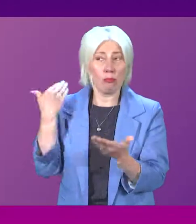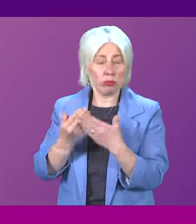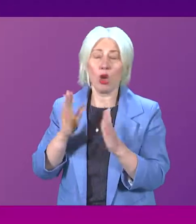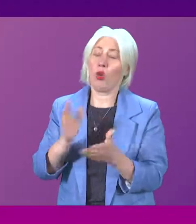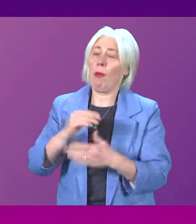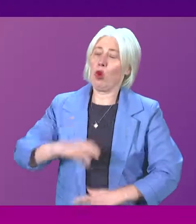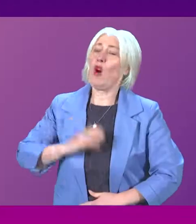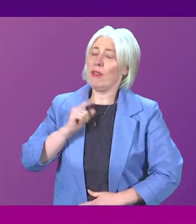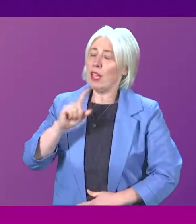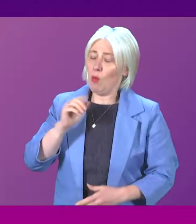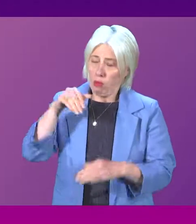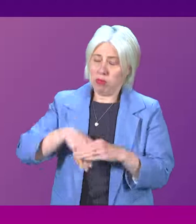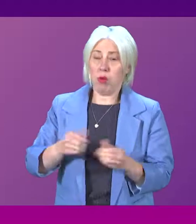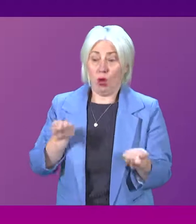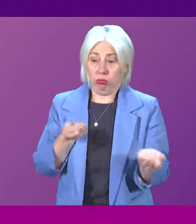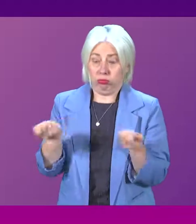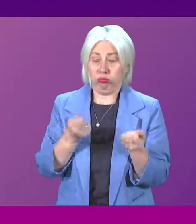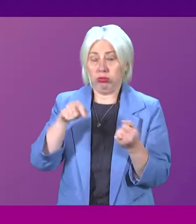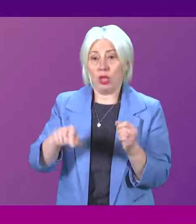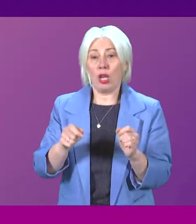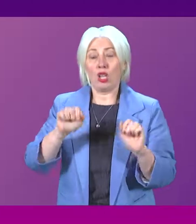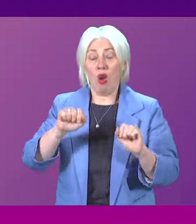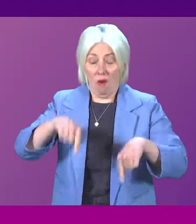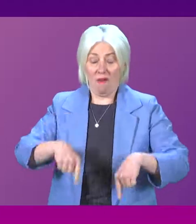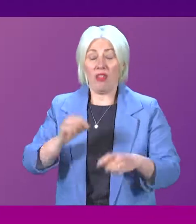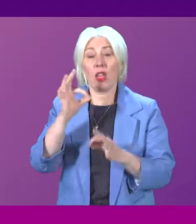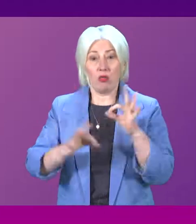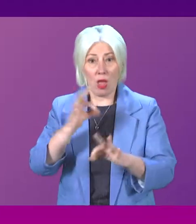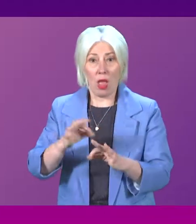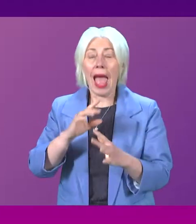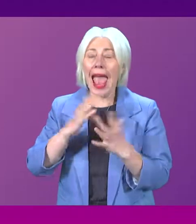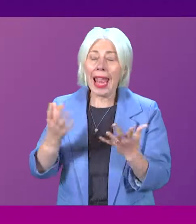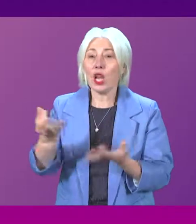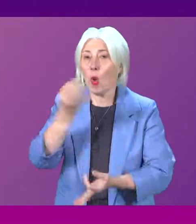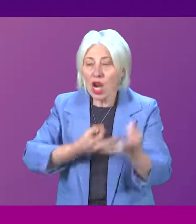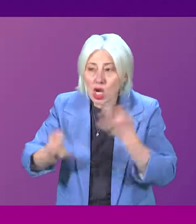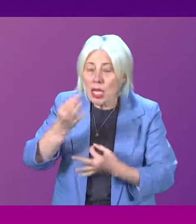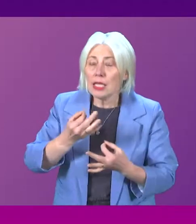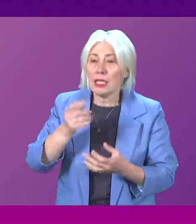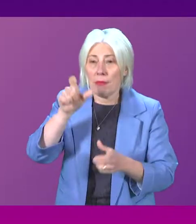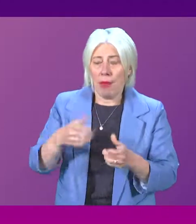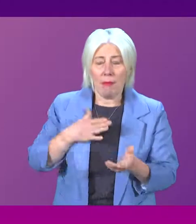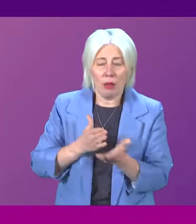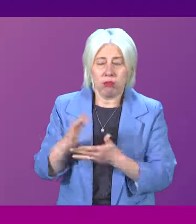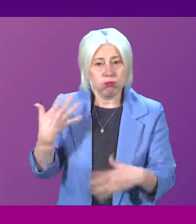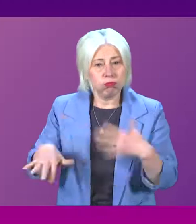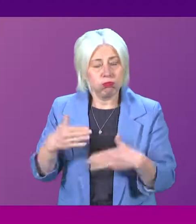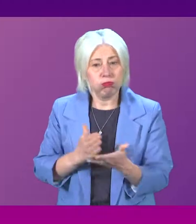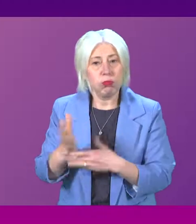its work in a way that properly addresses the need for answers to the questions posed by those who have suffered through the pandemic.